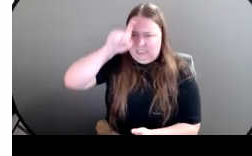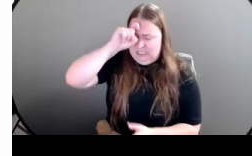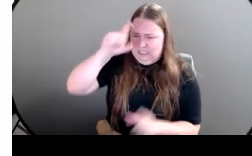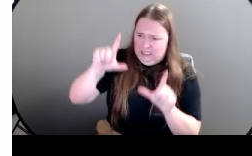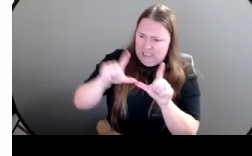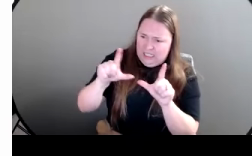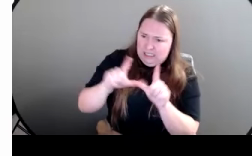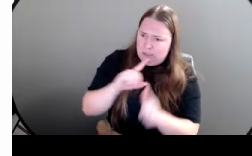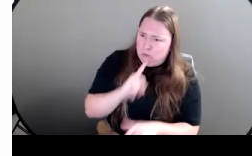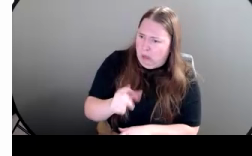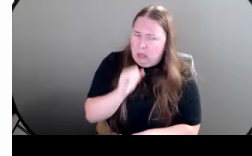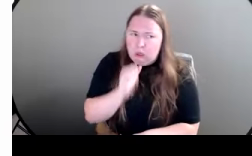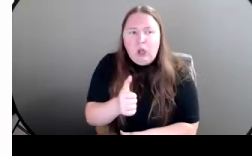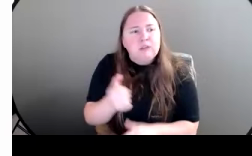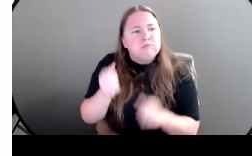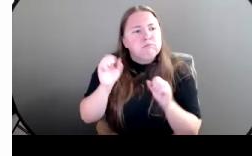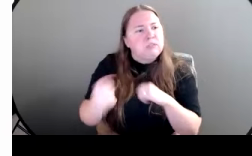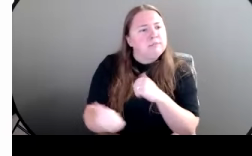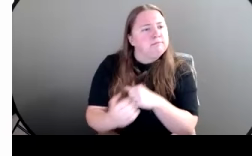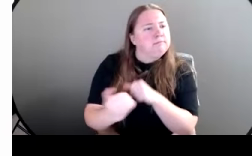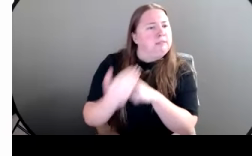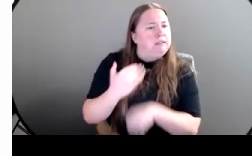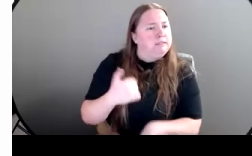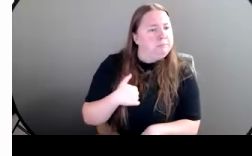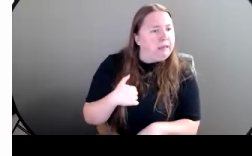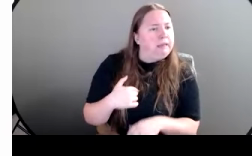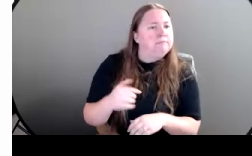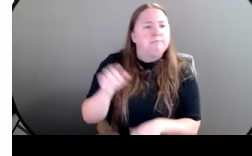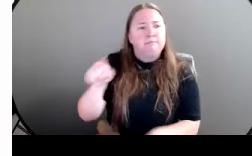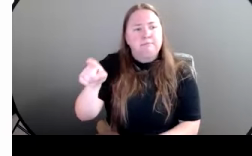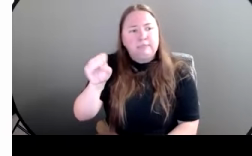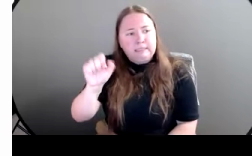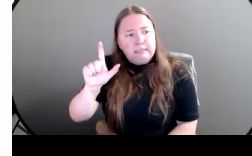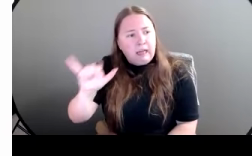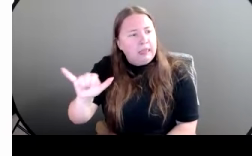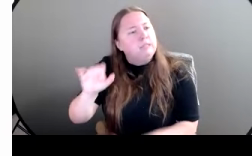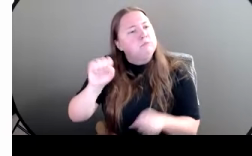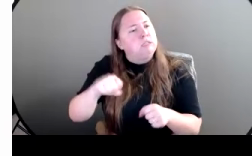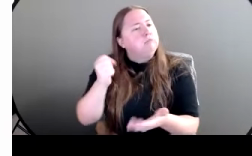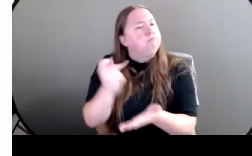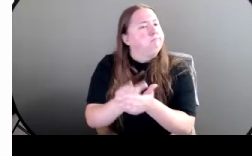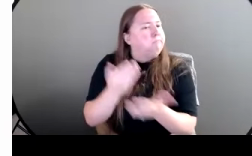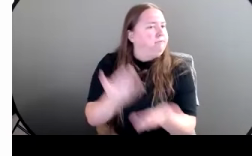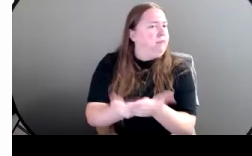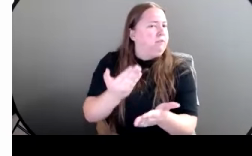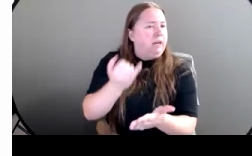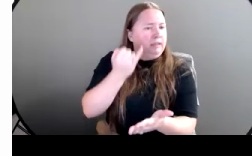feel free to send it to me or Sally, and we can kind of verify that for you if it's not immediately identifiable.